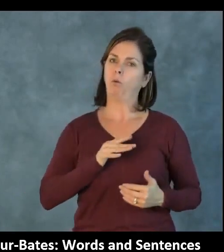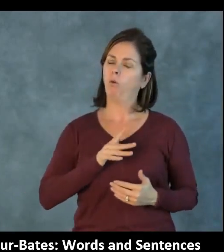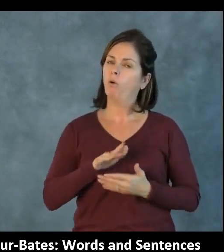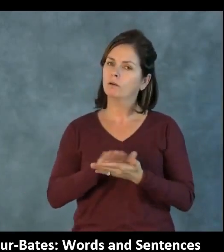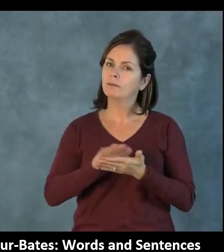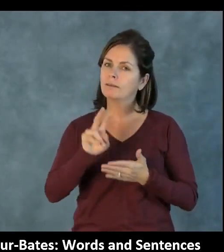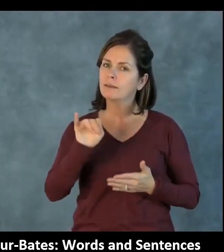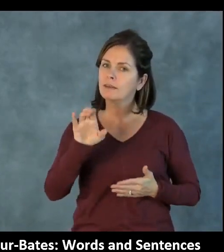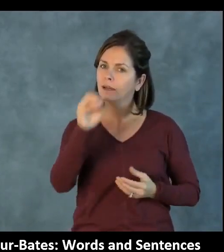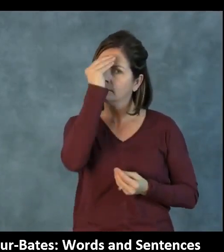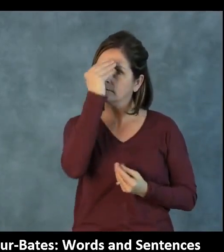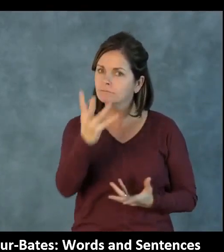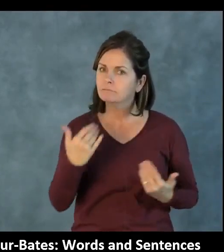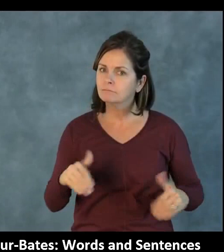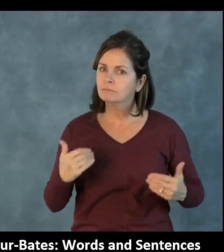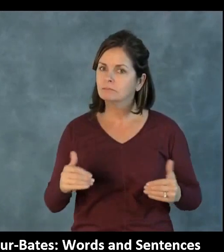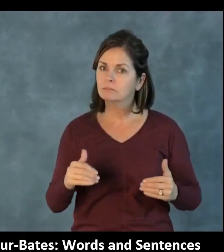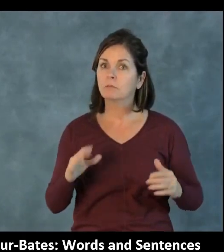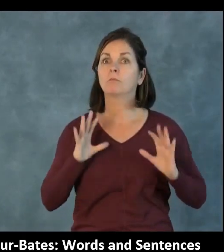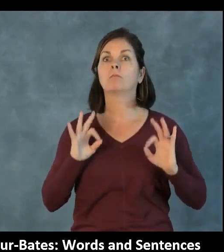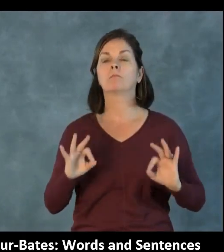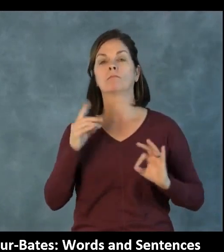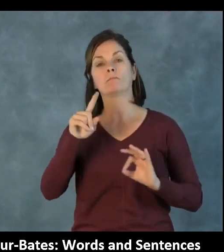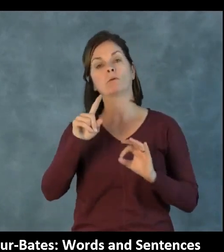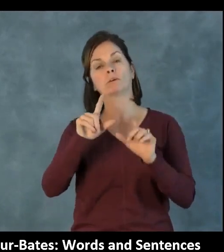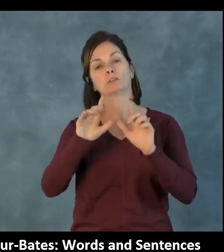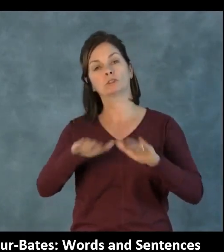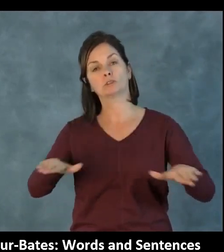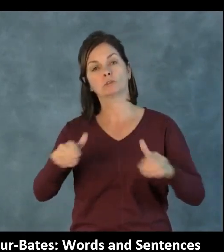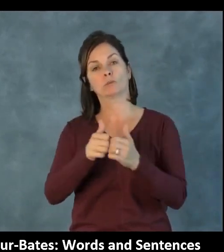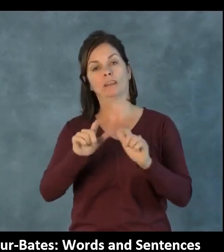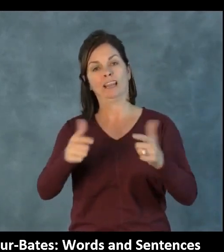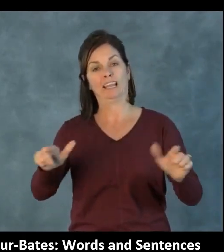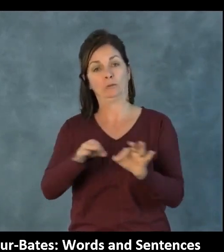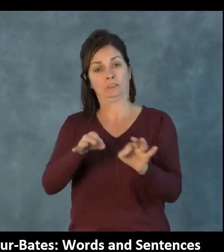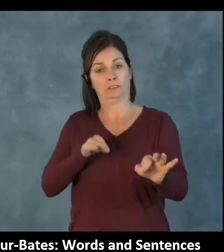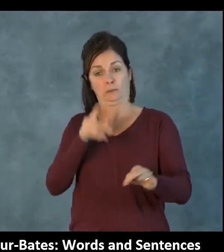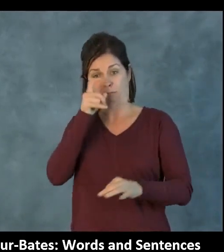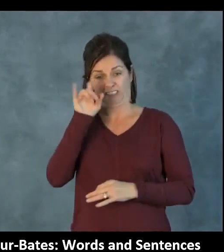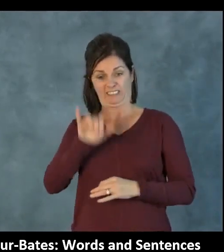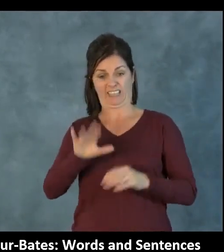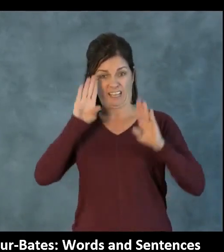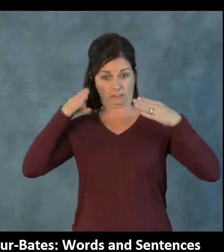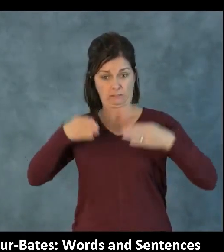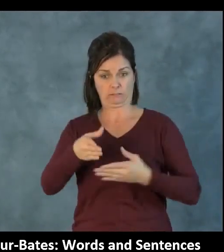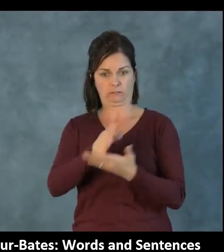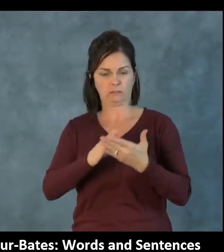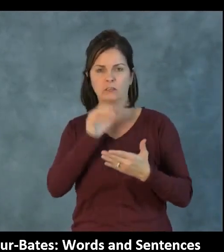for children with language delay, because it's not looking at the child's use of grammar.